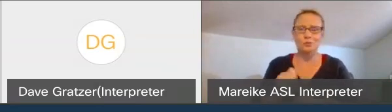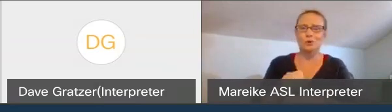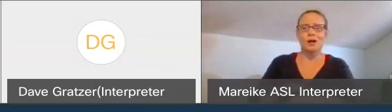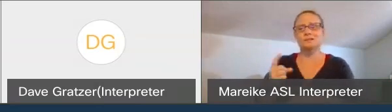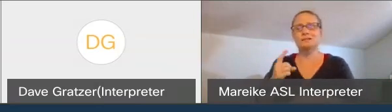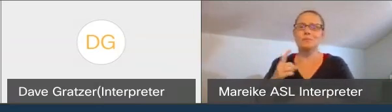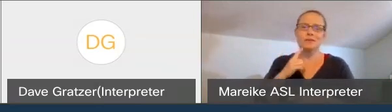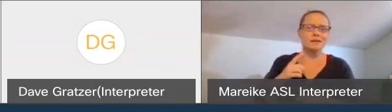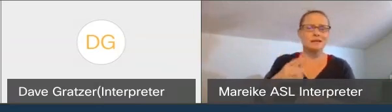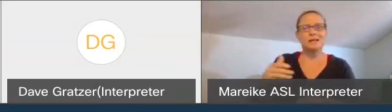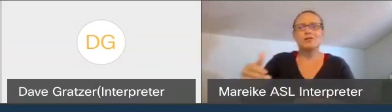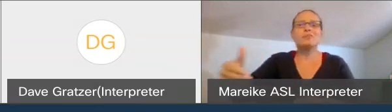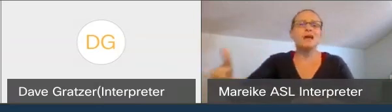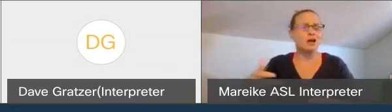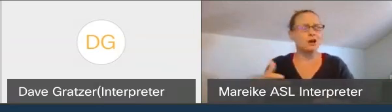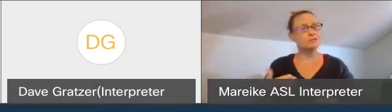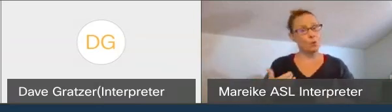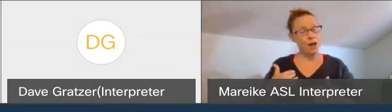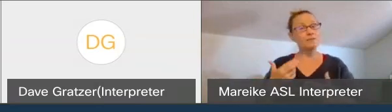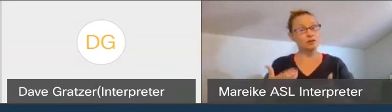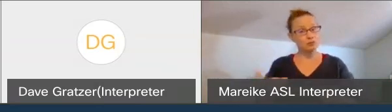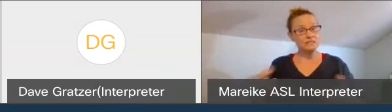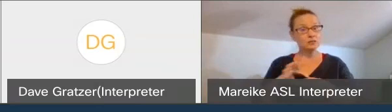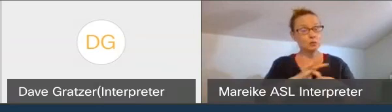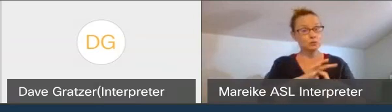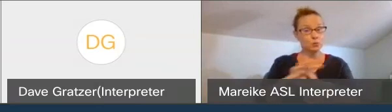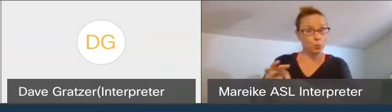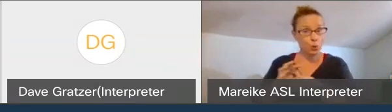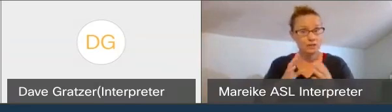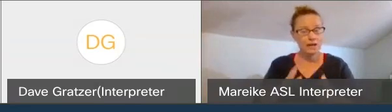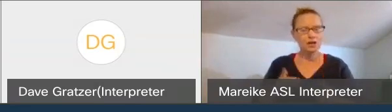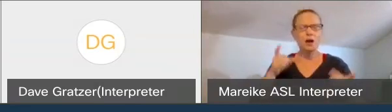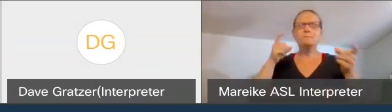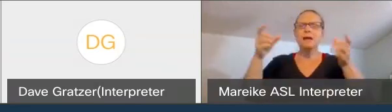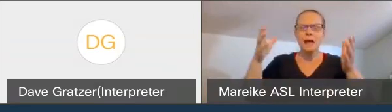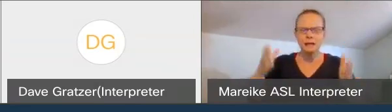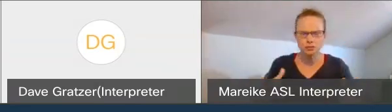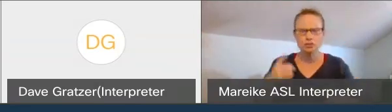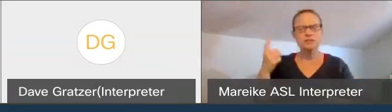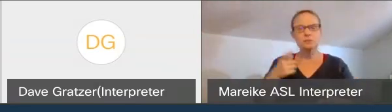And so having a resource coordinator, a--a manager, someone that really takes the ball and run with it,